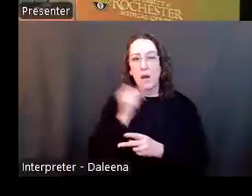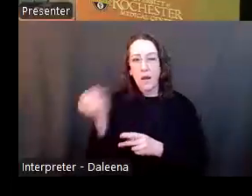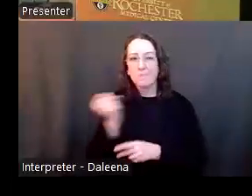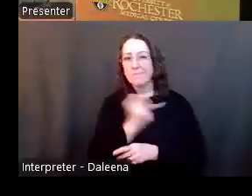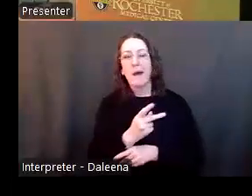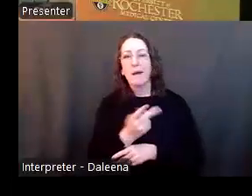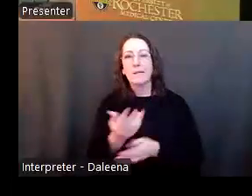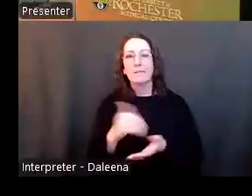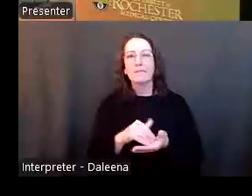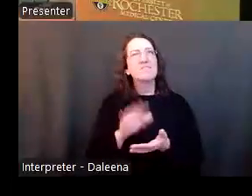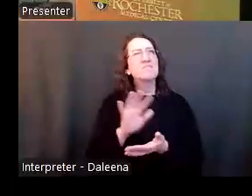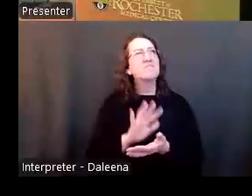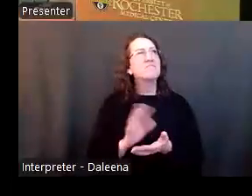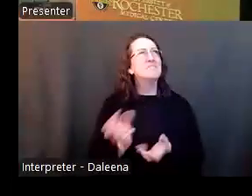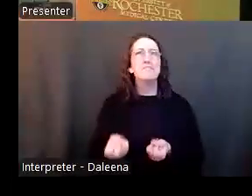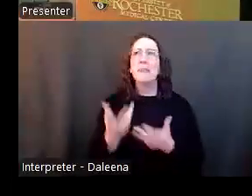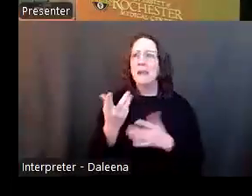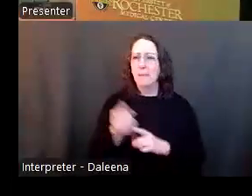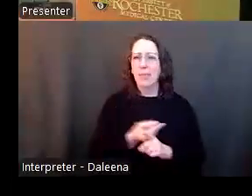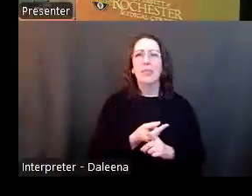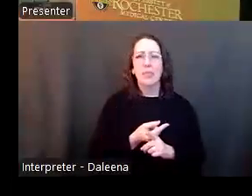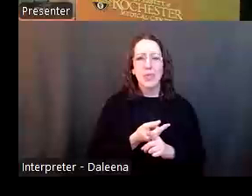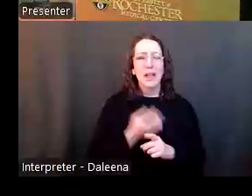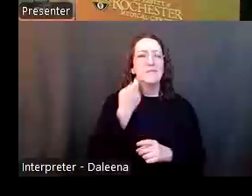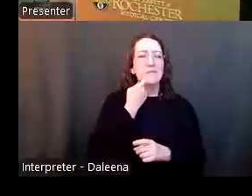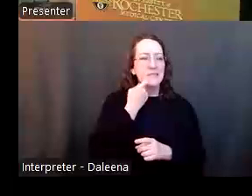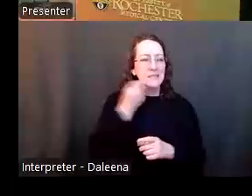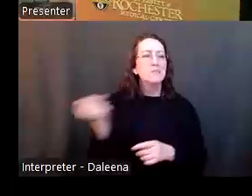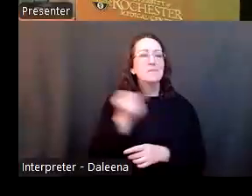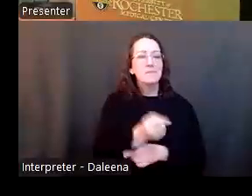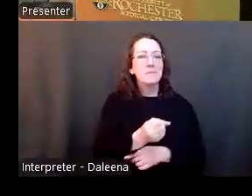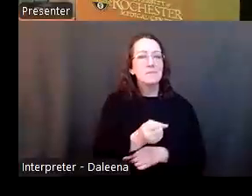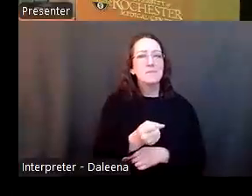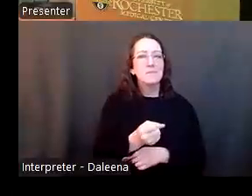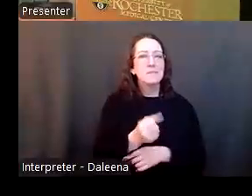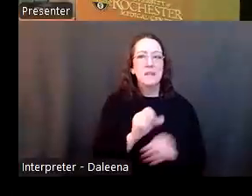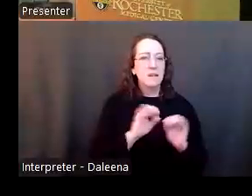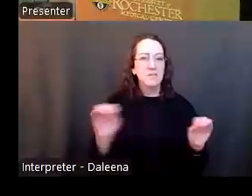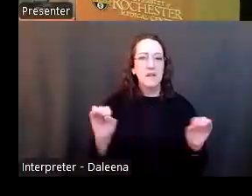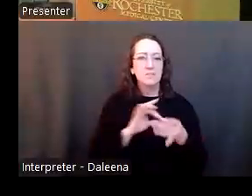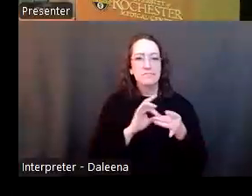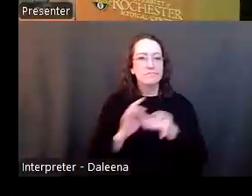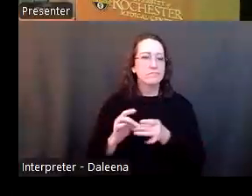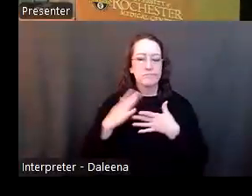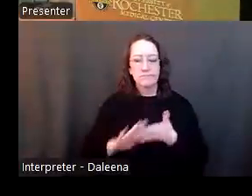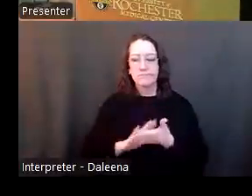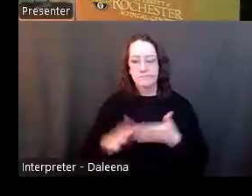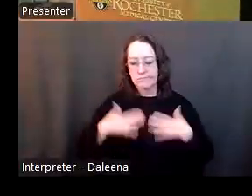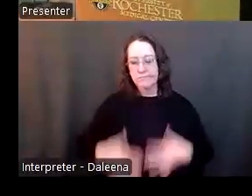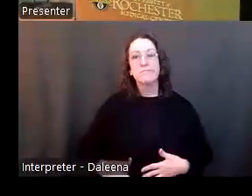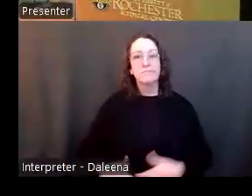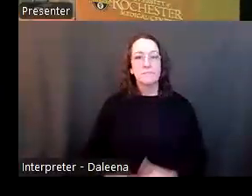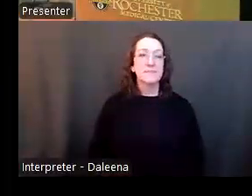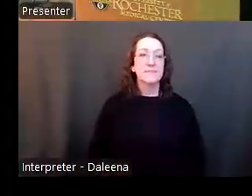want to say like multiple months and then his most recent admission was nothing hygiene related um so